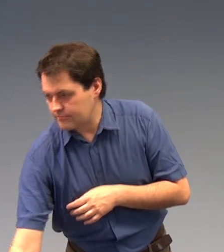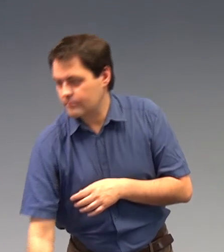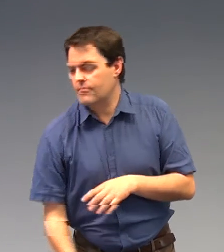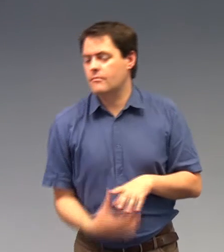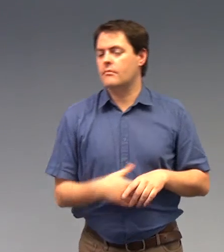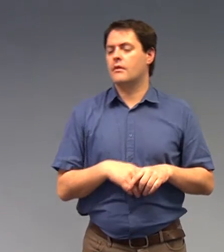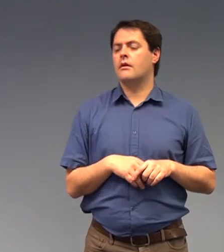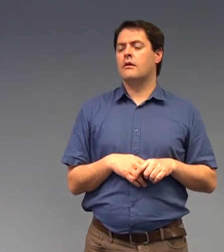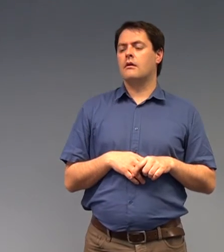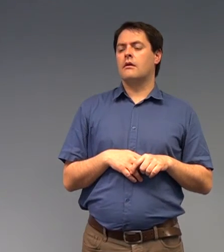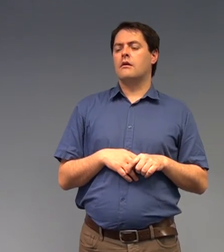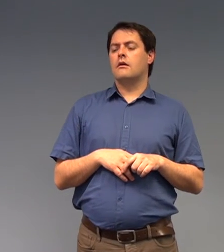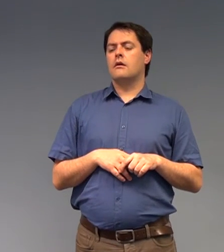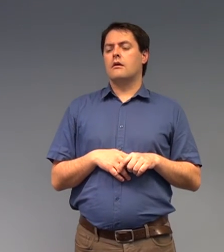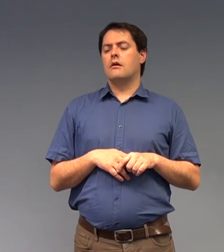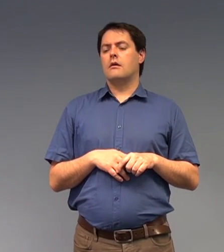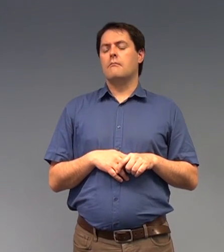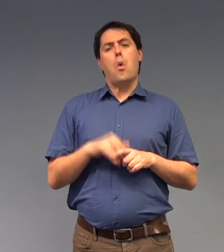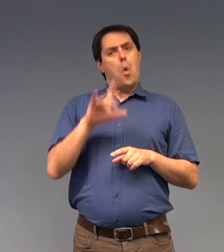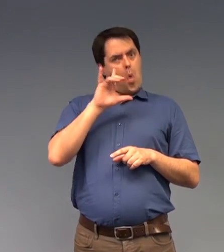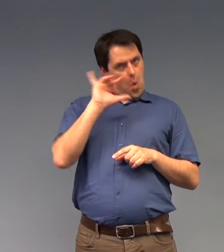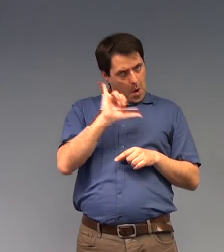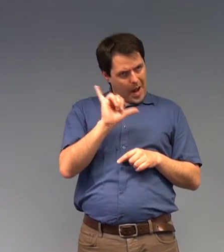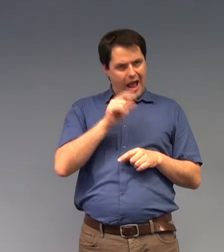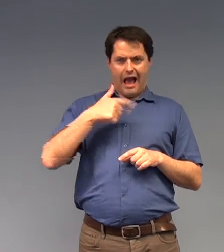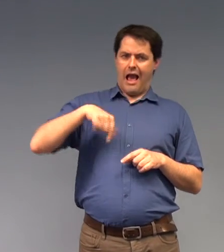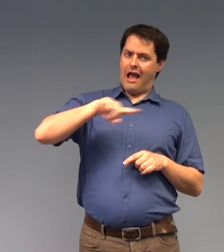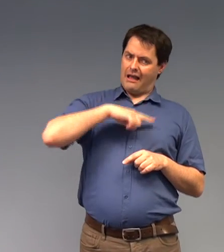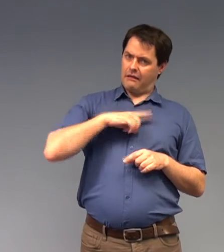And it may because it's an L1 and L2 issue. But I'll come to some conclusions now.